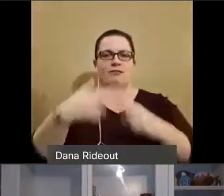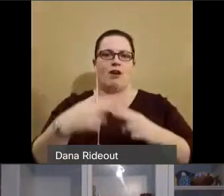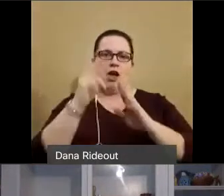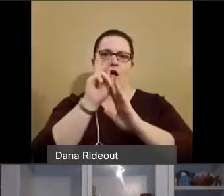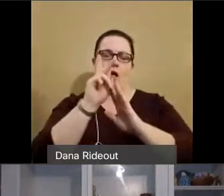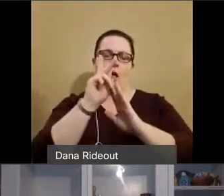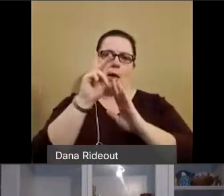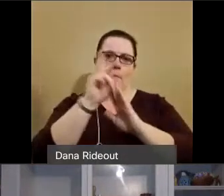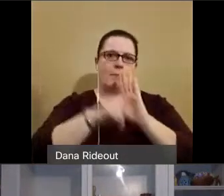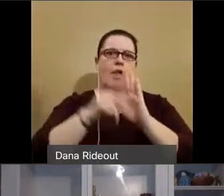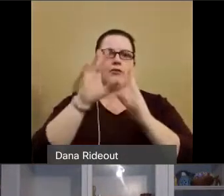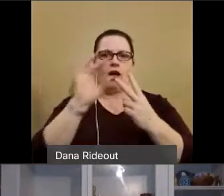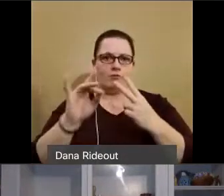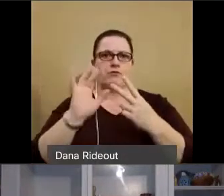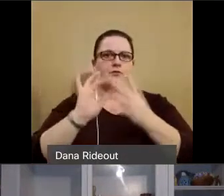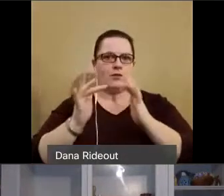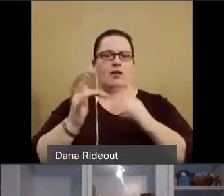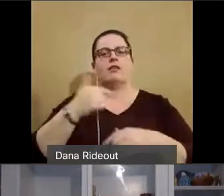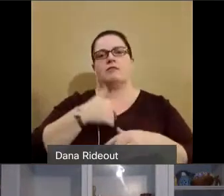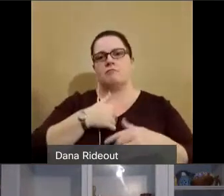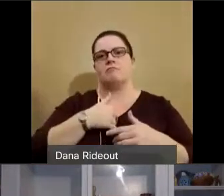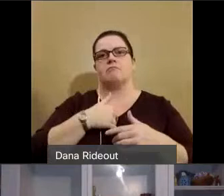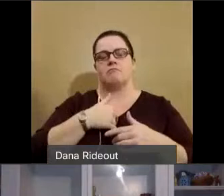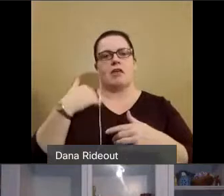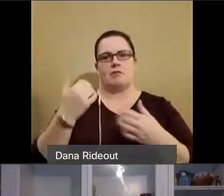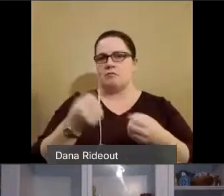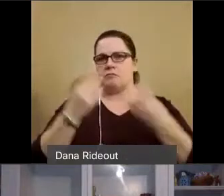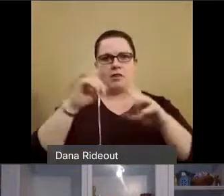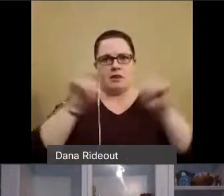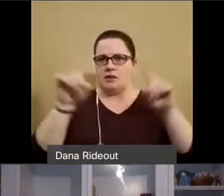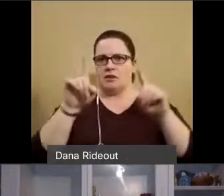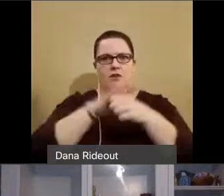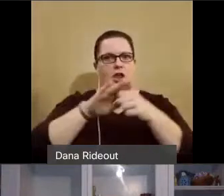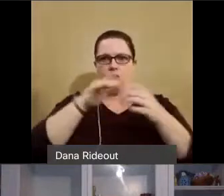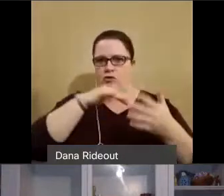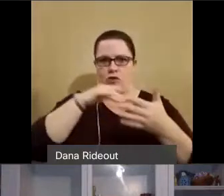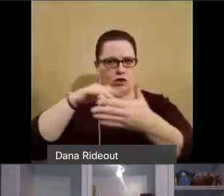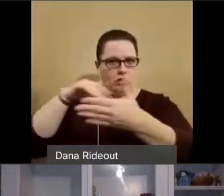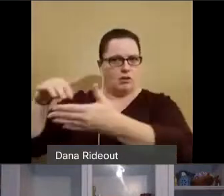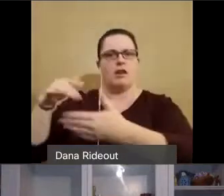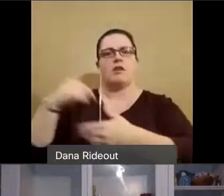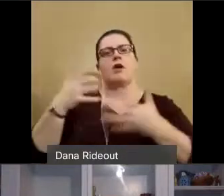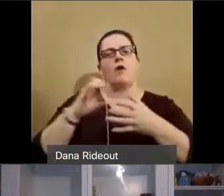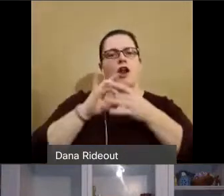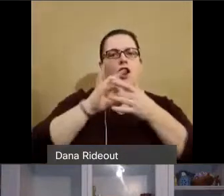I'm an interdisciplinary scholar and I, and when I want to talk here, I want to just link resilience to a question posed by.